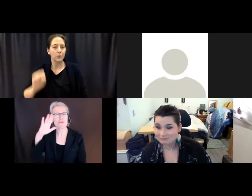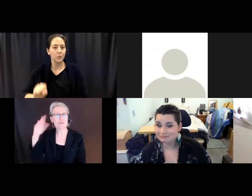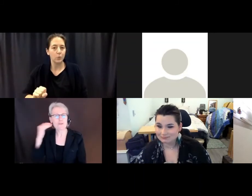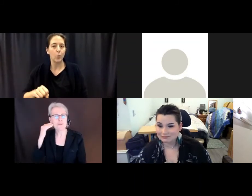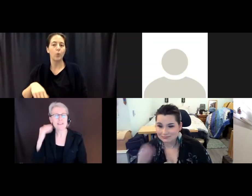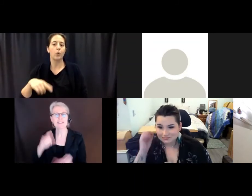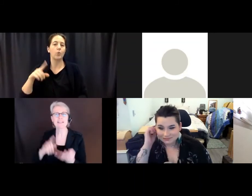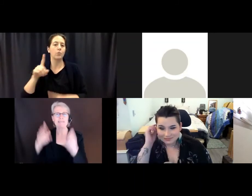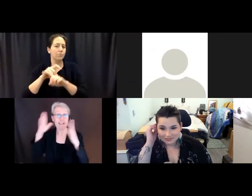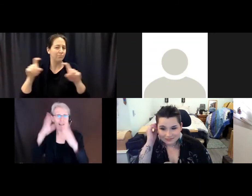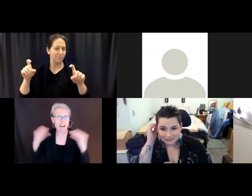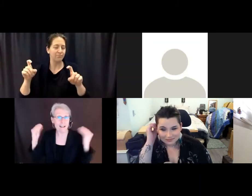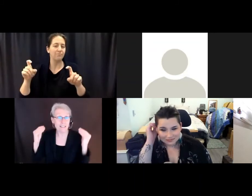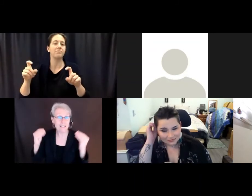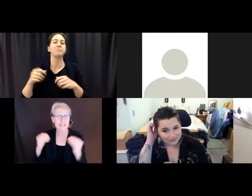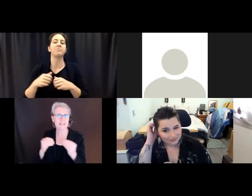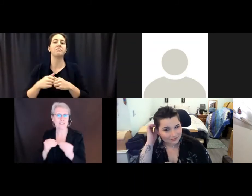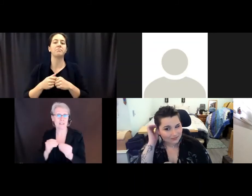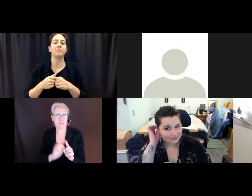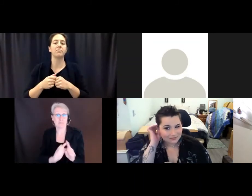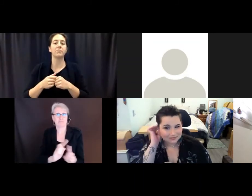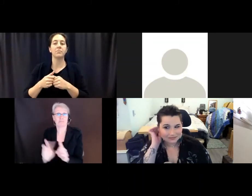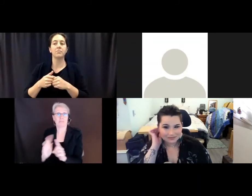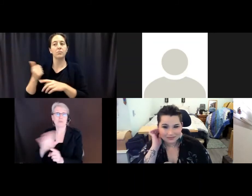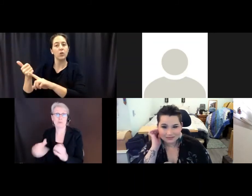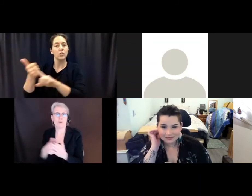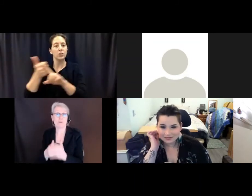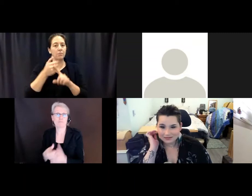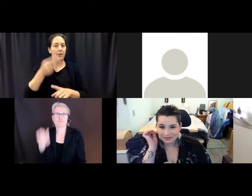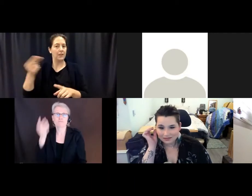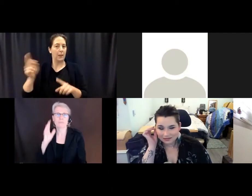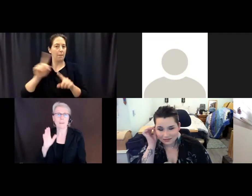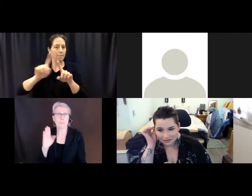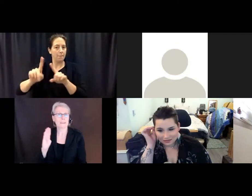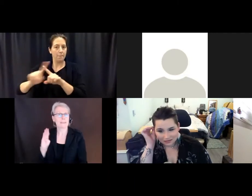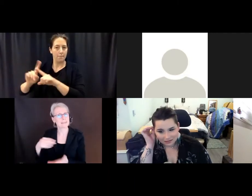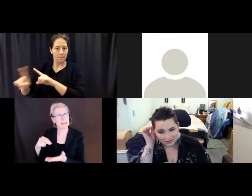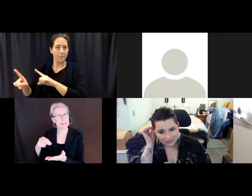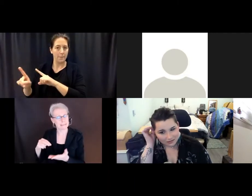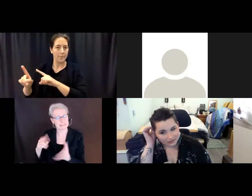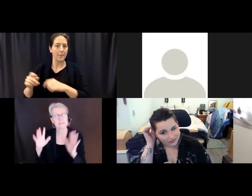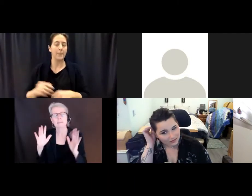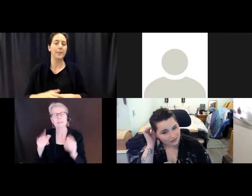BUT ALL WORLD-RENOWNED B BOYS. BEFORE THE PANDEMIC WE WERE TRAVELLING ON A MONTHLY BASIS